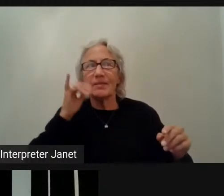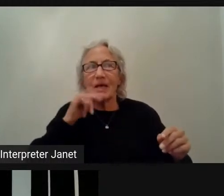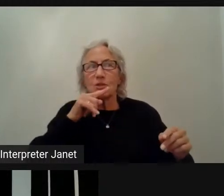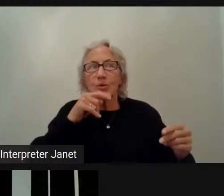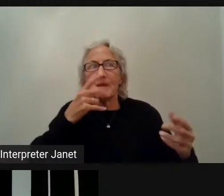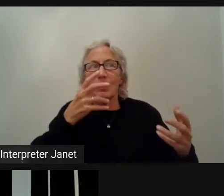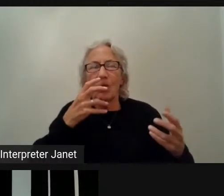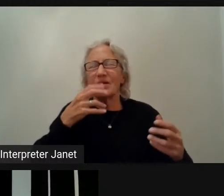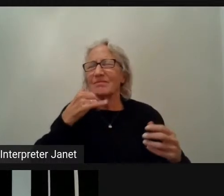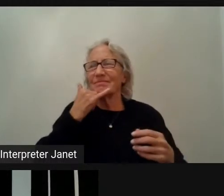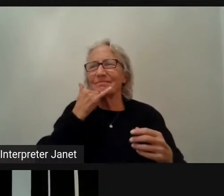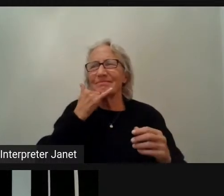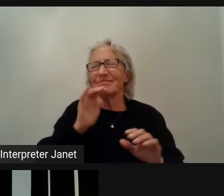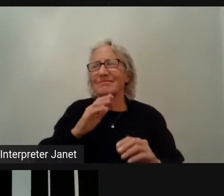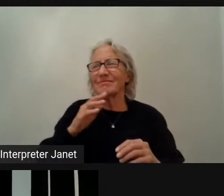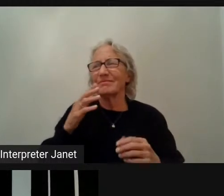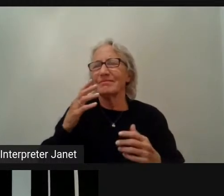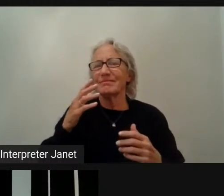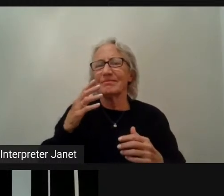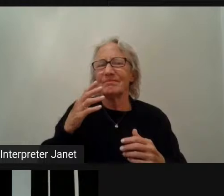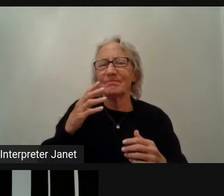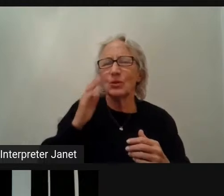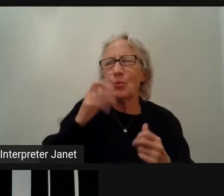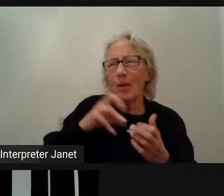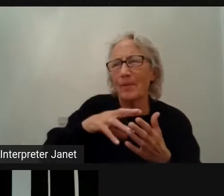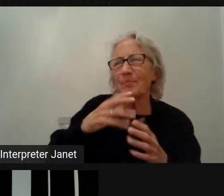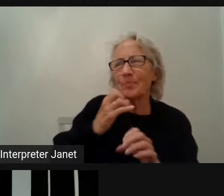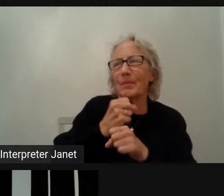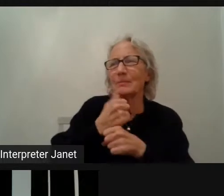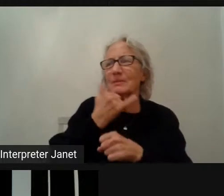way of saying it because if you build it for something that you think users would want, you will go wrong.